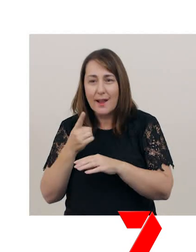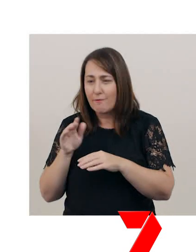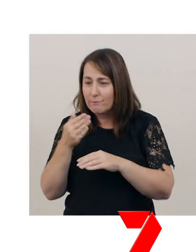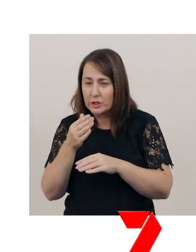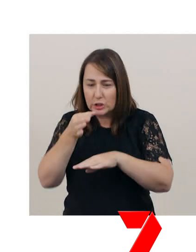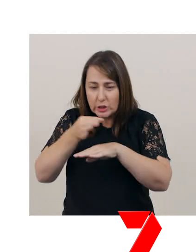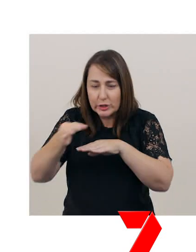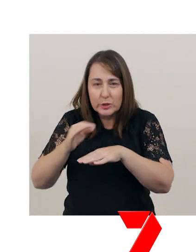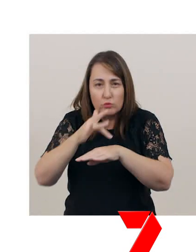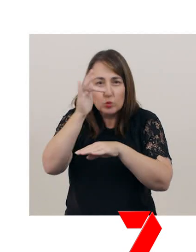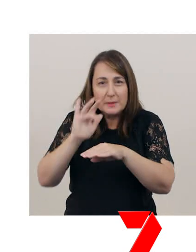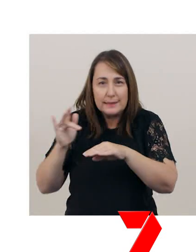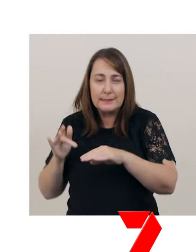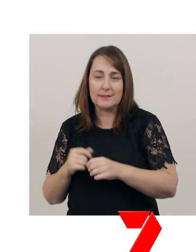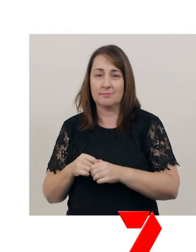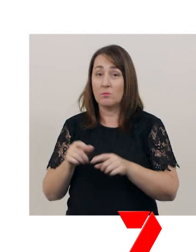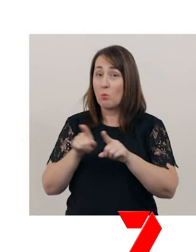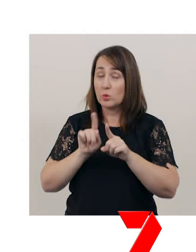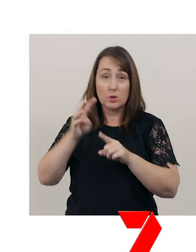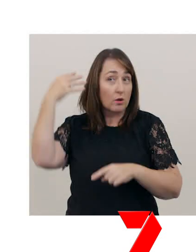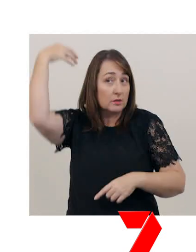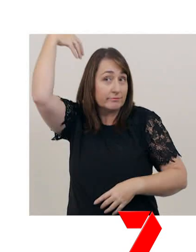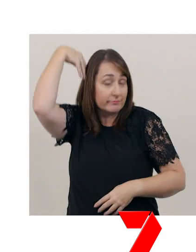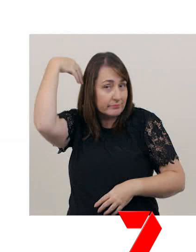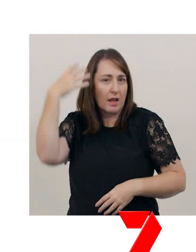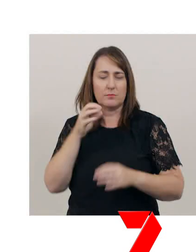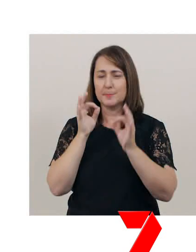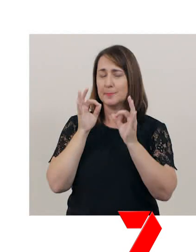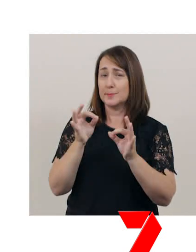of carved jade, set with precious pearls.